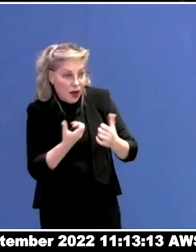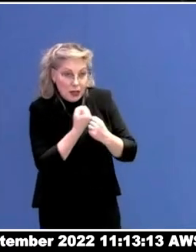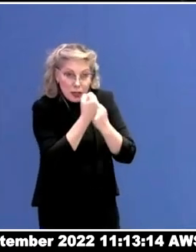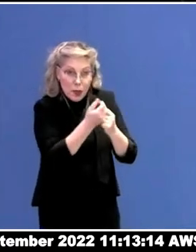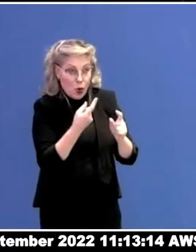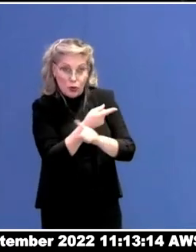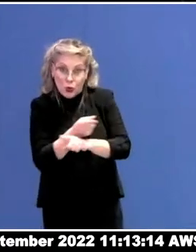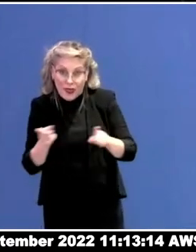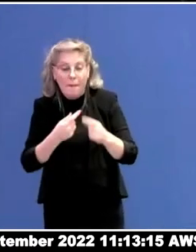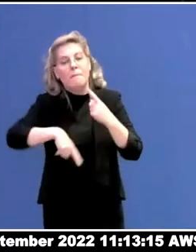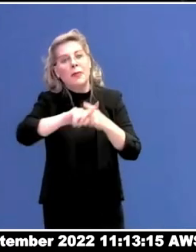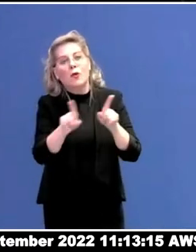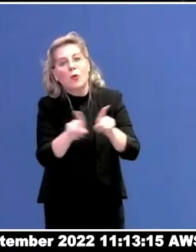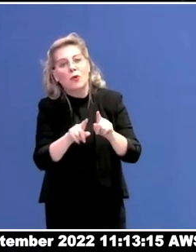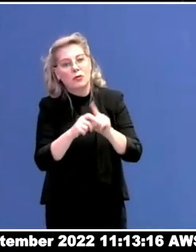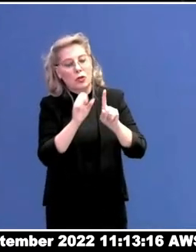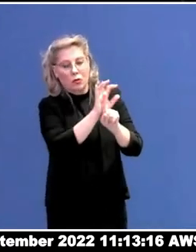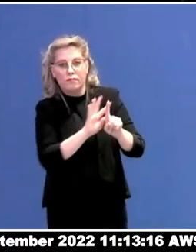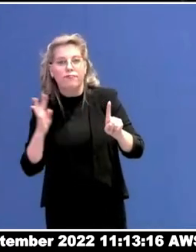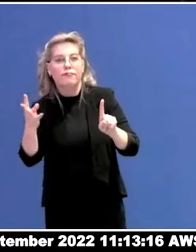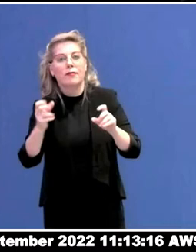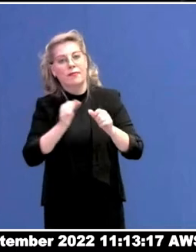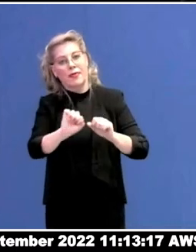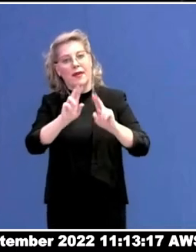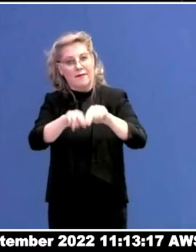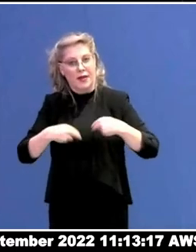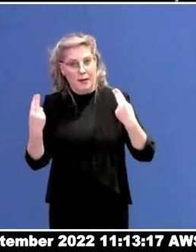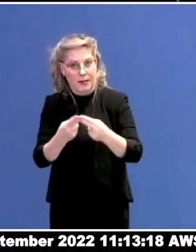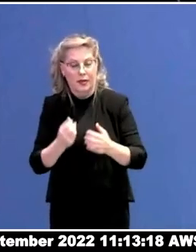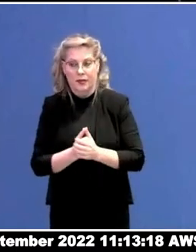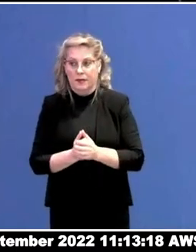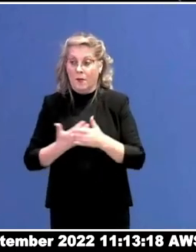The work that we do is really extensive in terms of the intense psycho-social support.